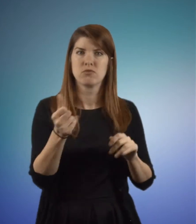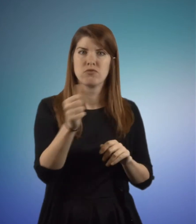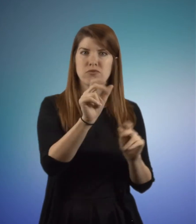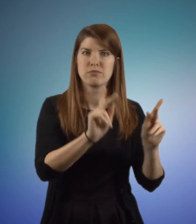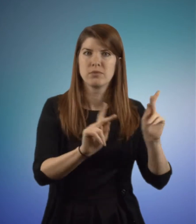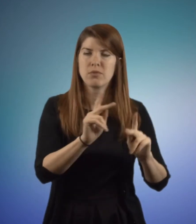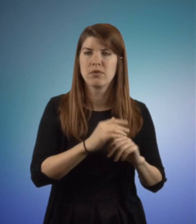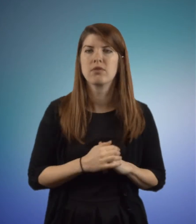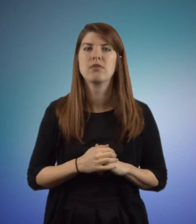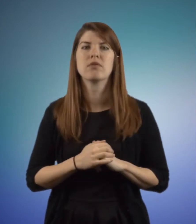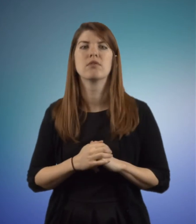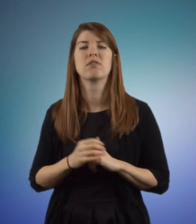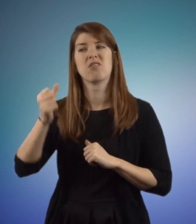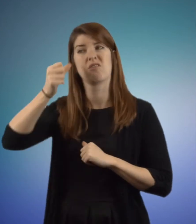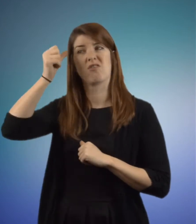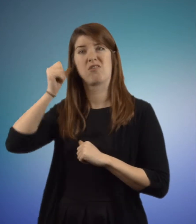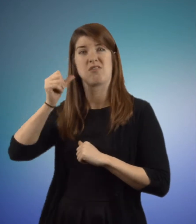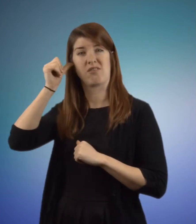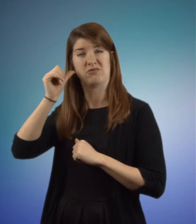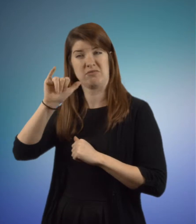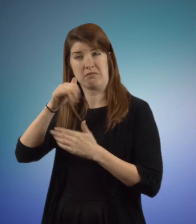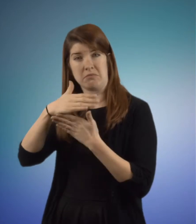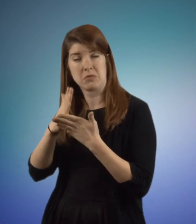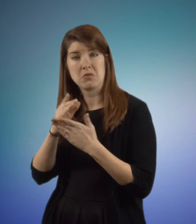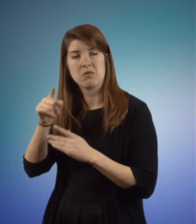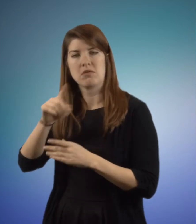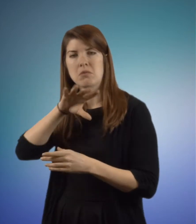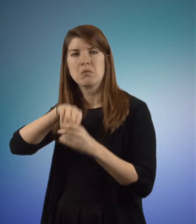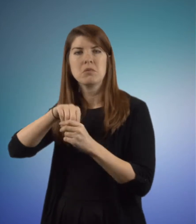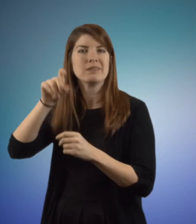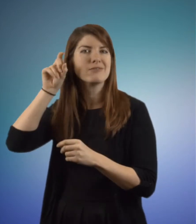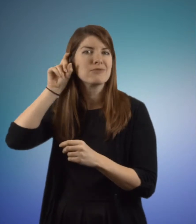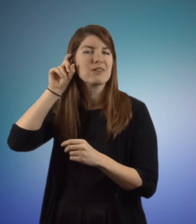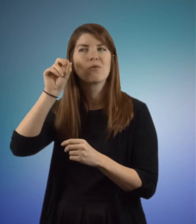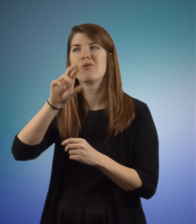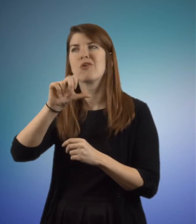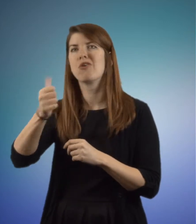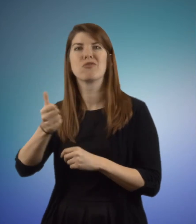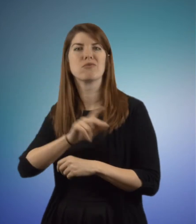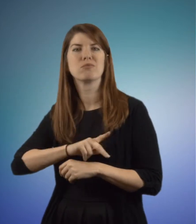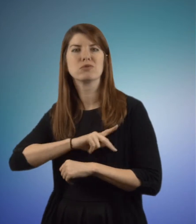The audiology piece also includes their hearing aides are their personal technology that they're using.